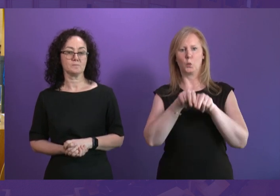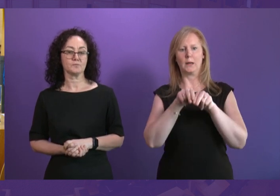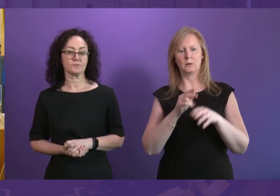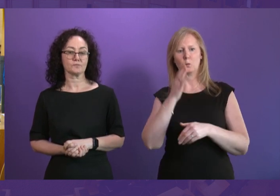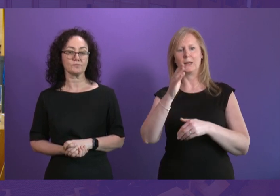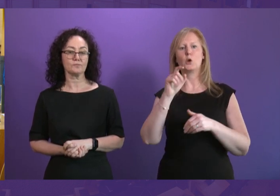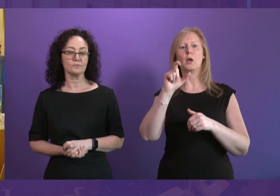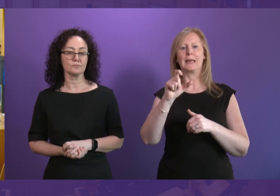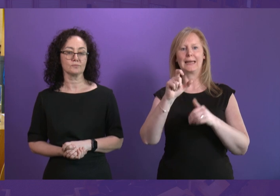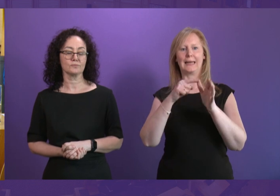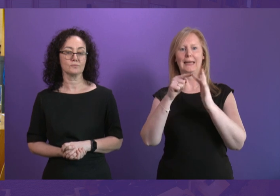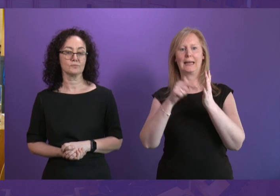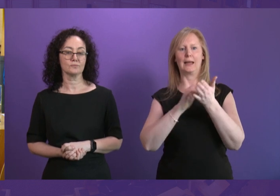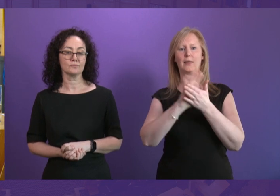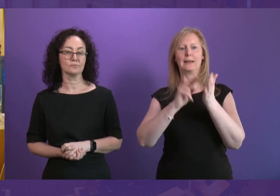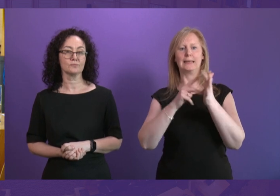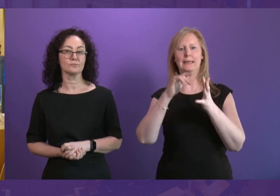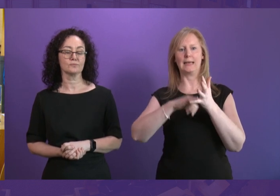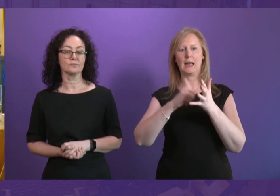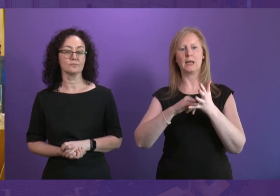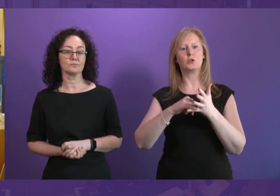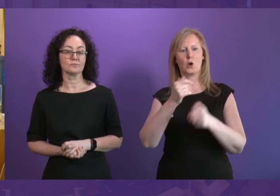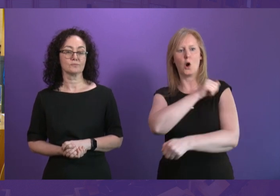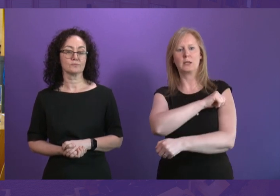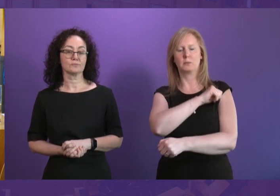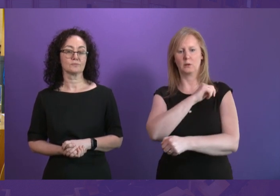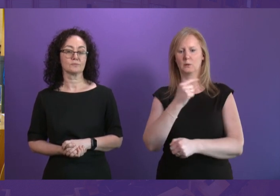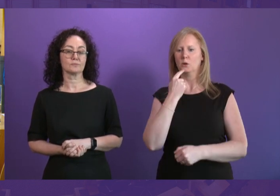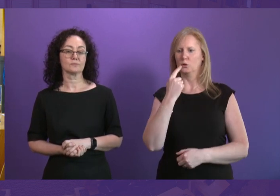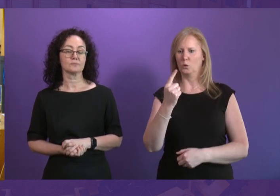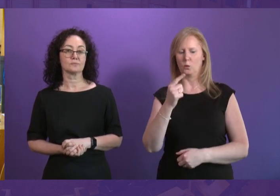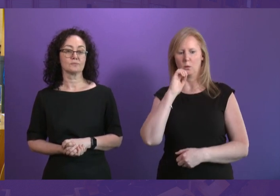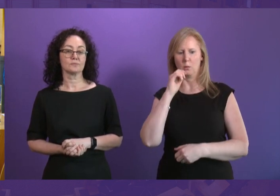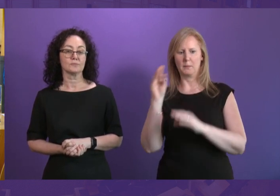hospital and was told after examination that she would be transferred by road to Inverness—over